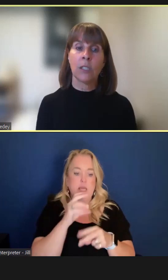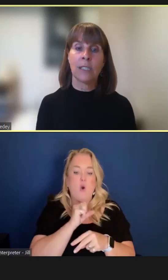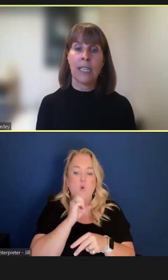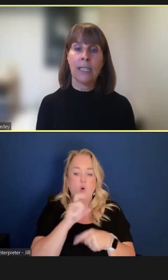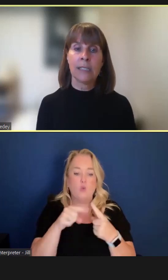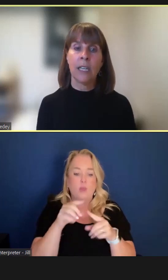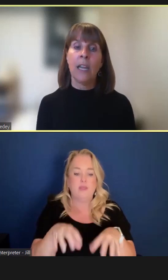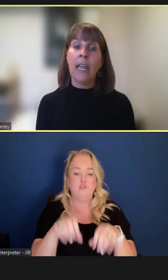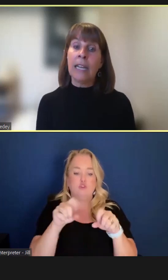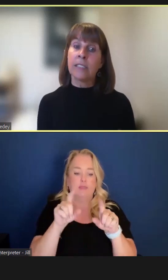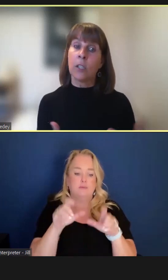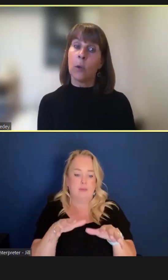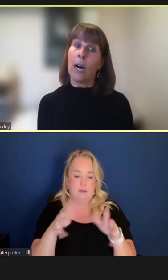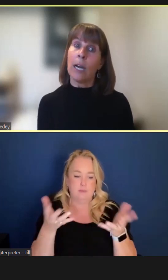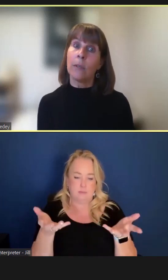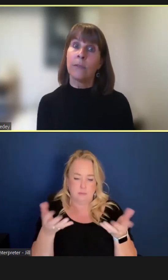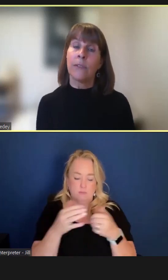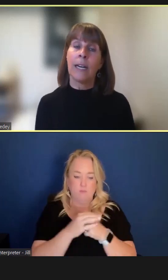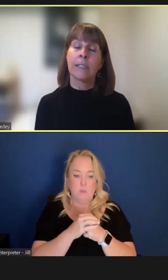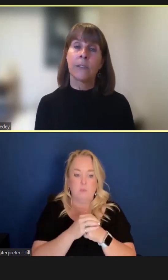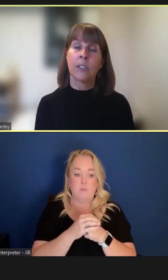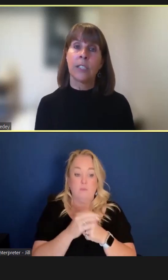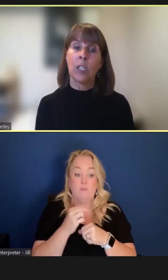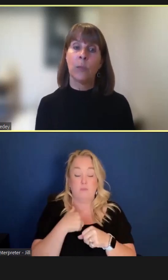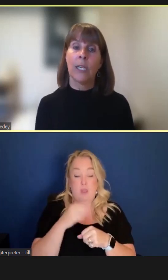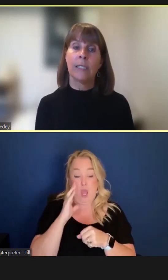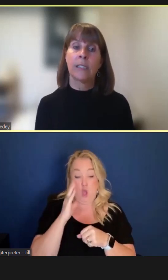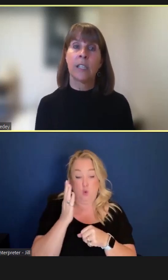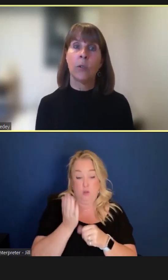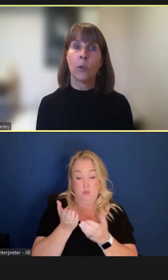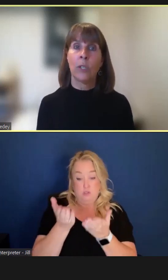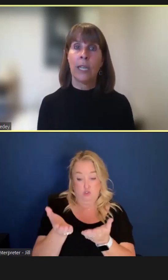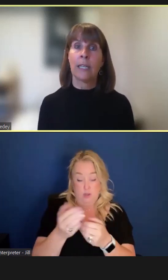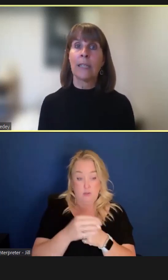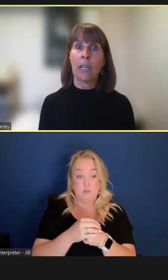test and so I would advise for your database that you create a language